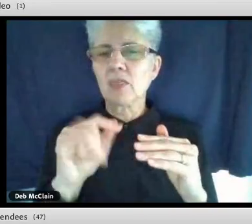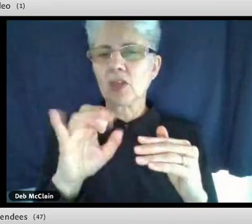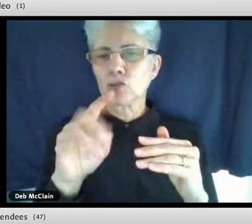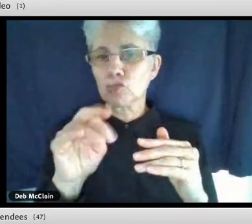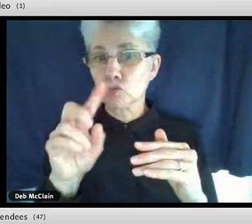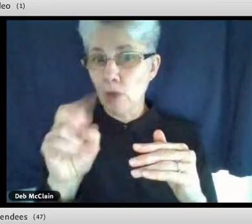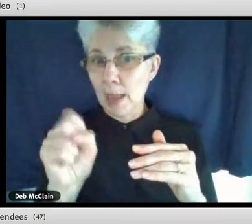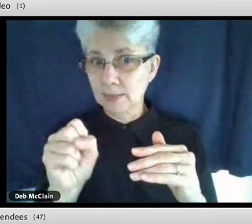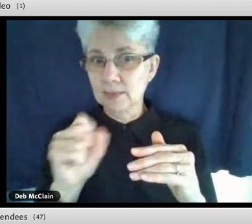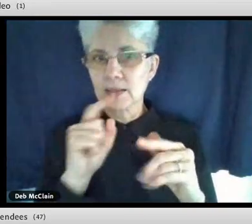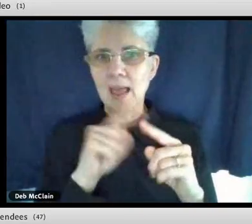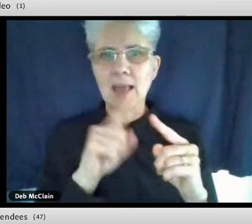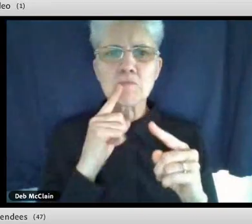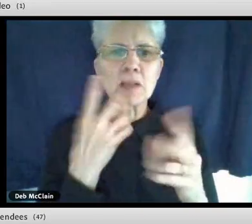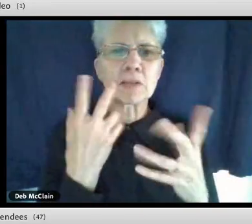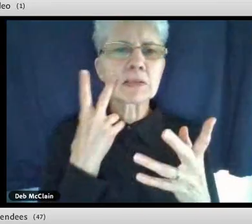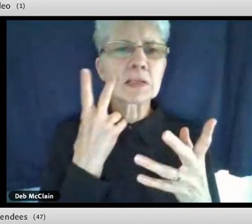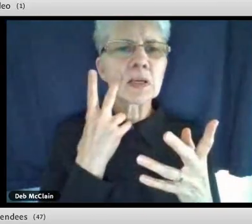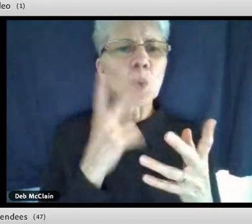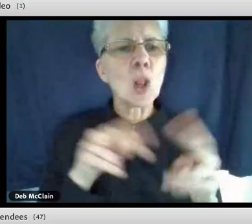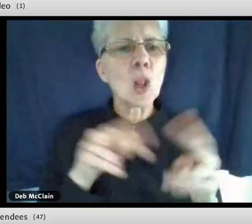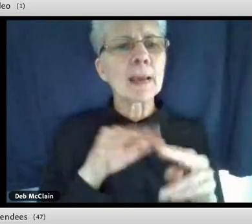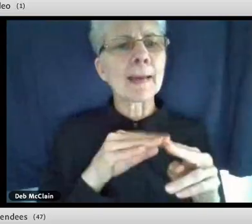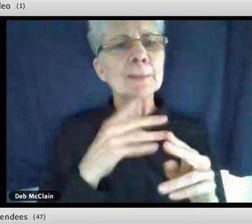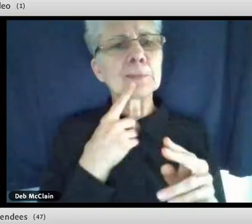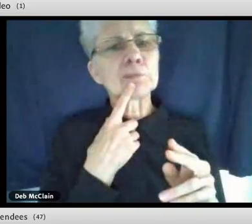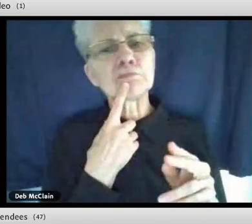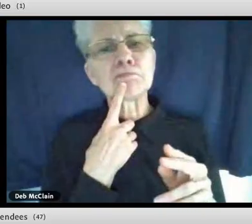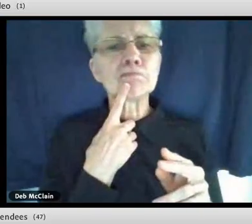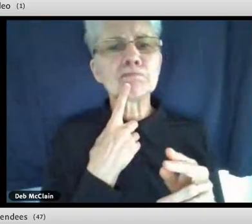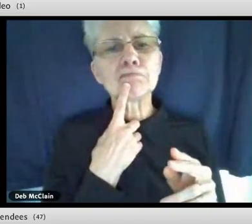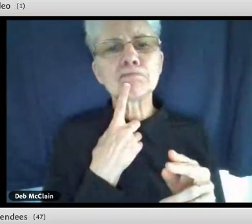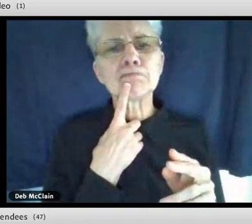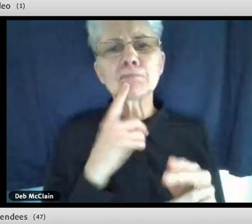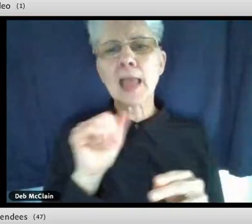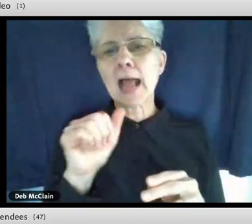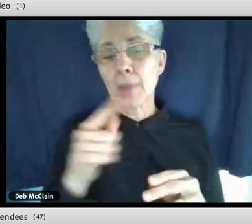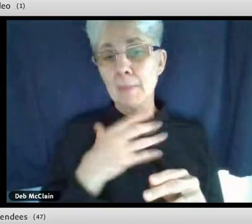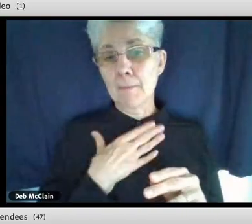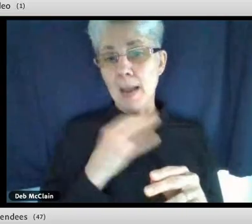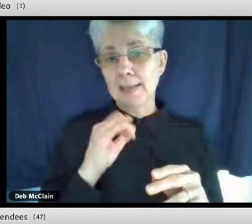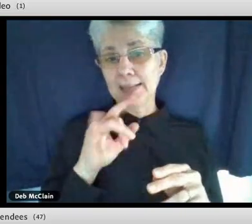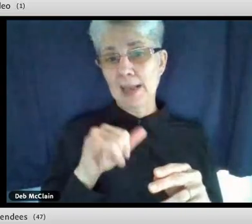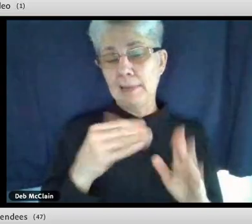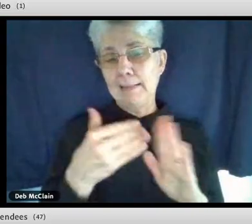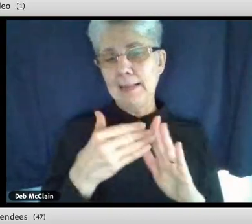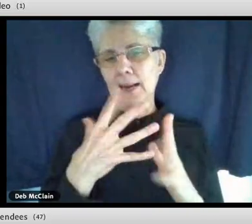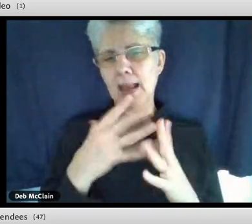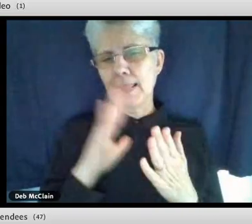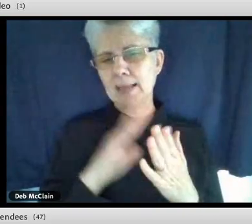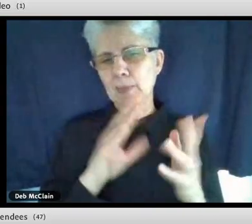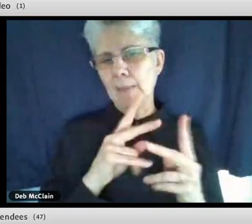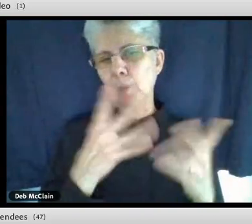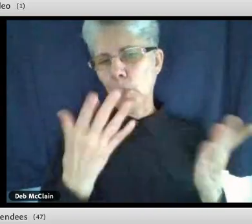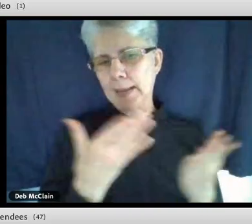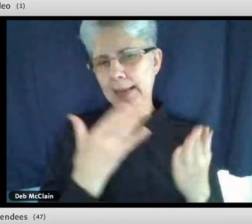If we look at, let's say... If we look at Alabama, my county, which is, again, a lot less people.